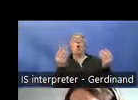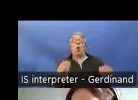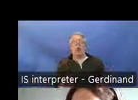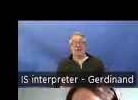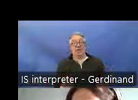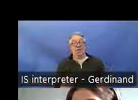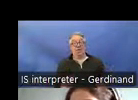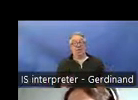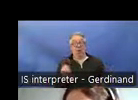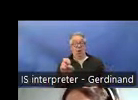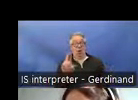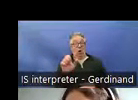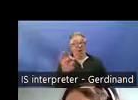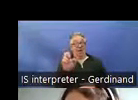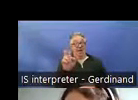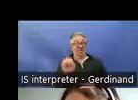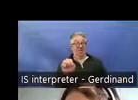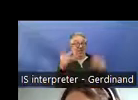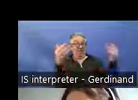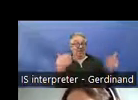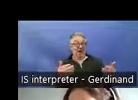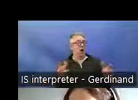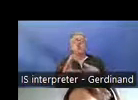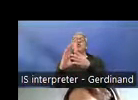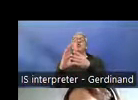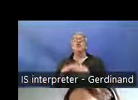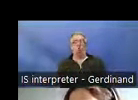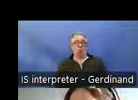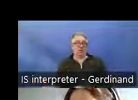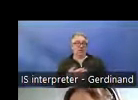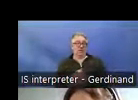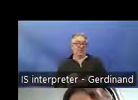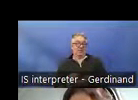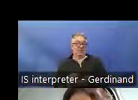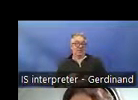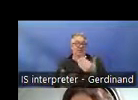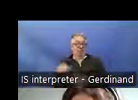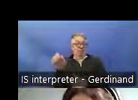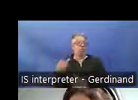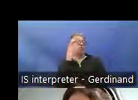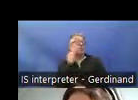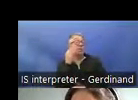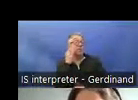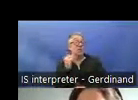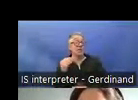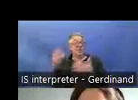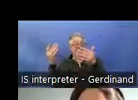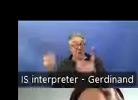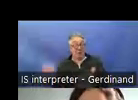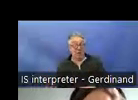The stories and narratives of persons with disabilities which are not normally organized